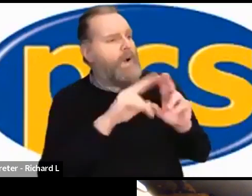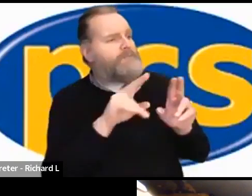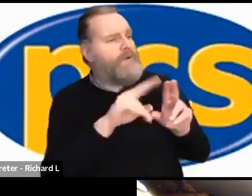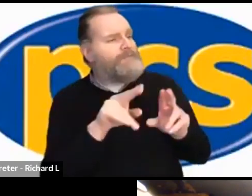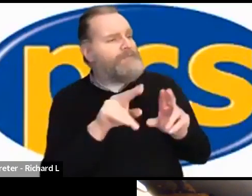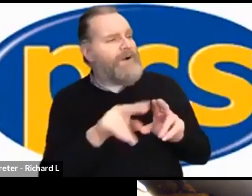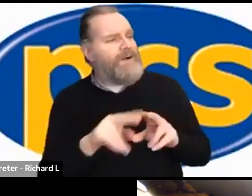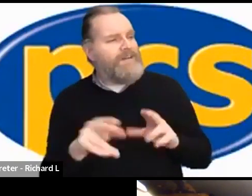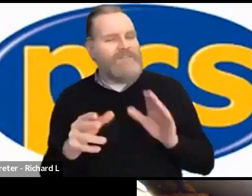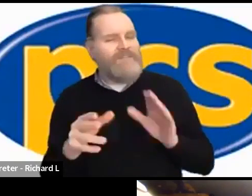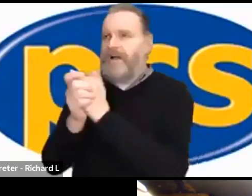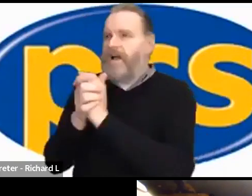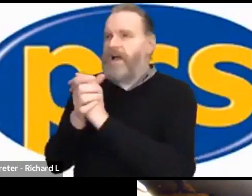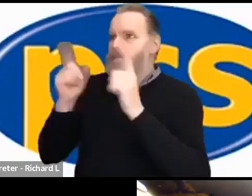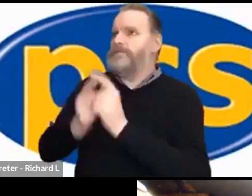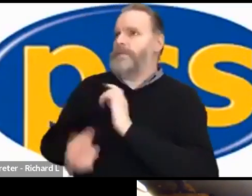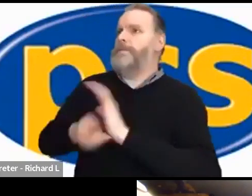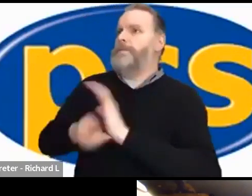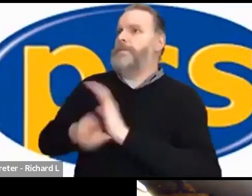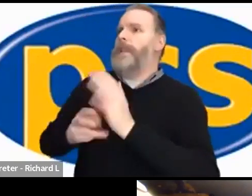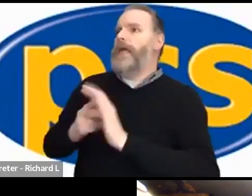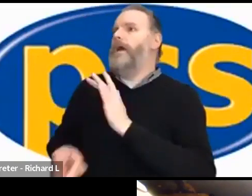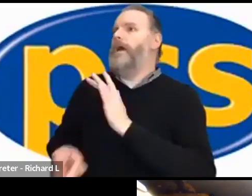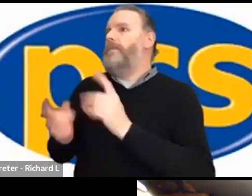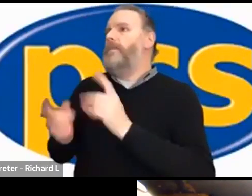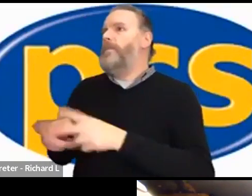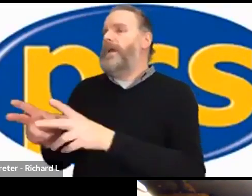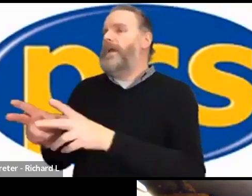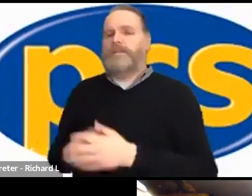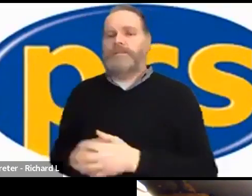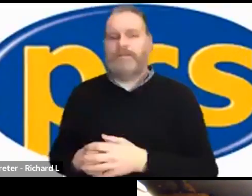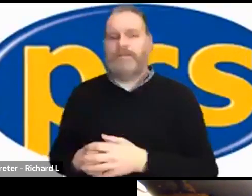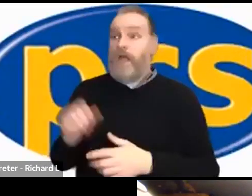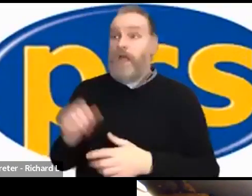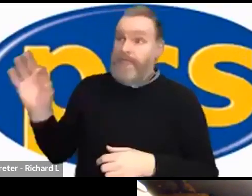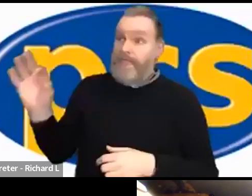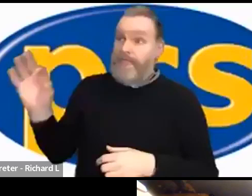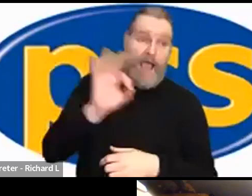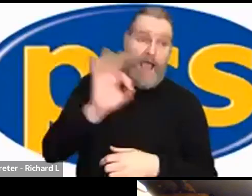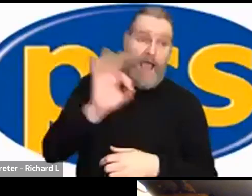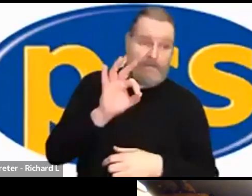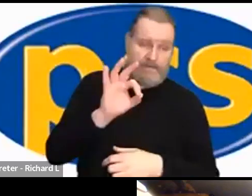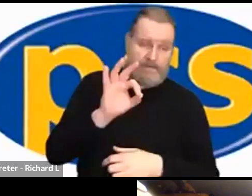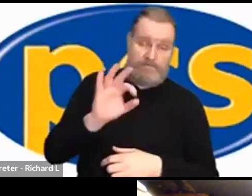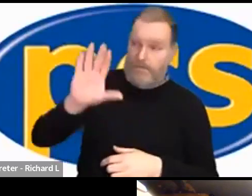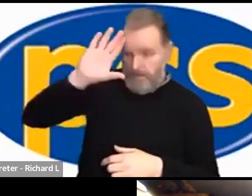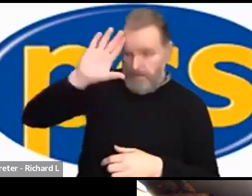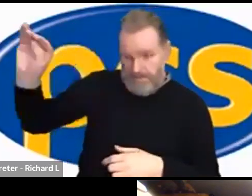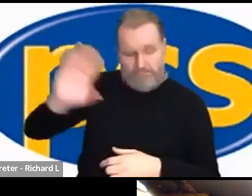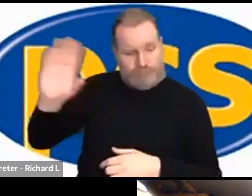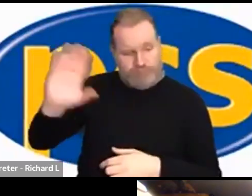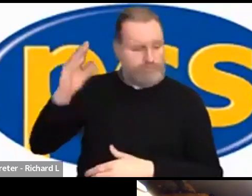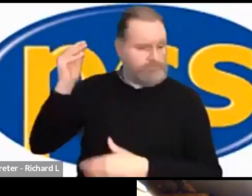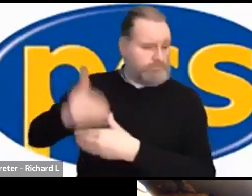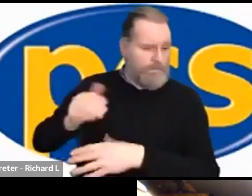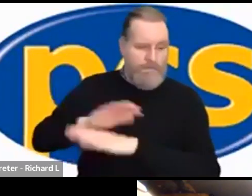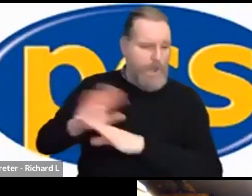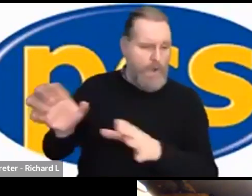s to make contingencies and everything else. So So nobody is obliged to answer the answer the question whether answer the question whether you be on strike or not. We have We have served legal